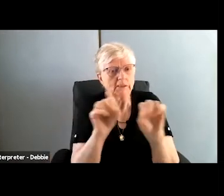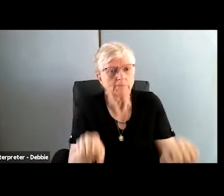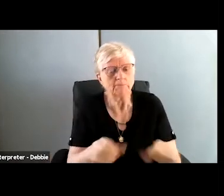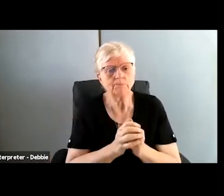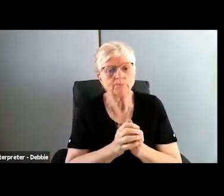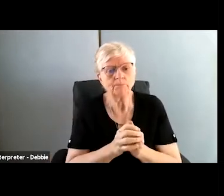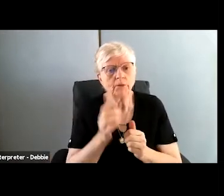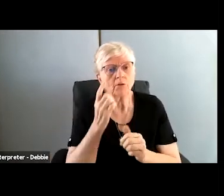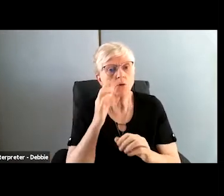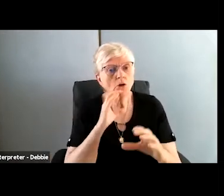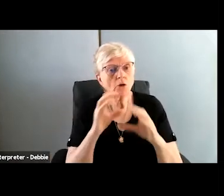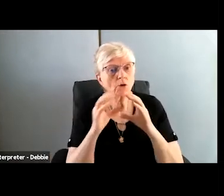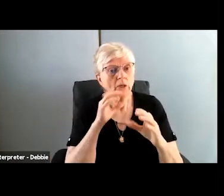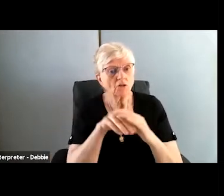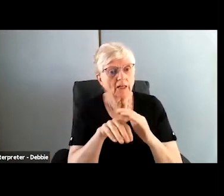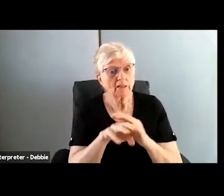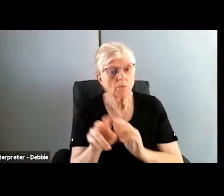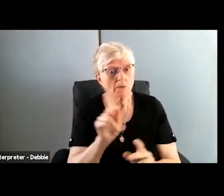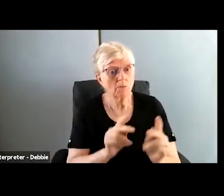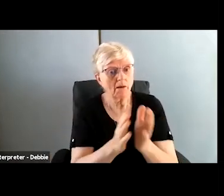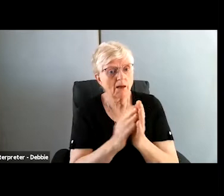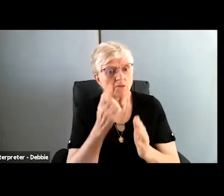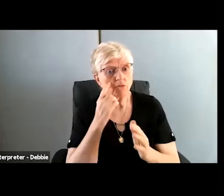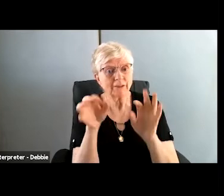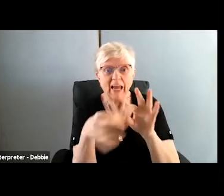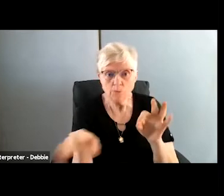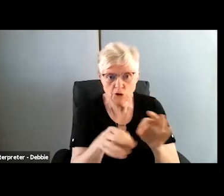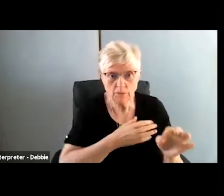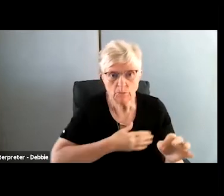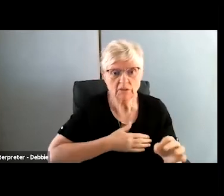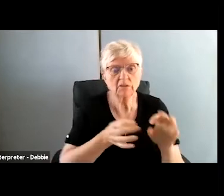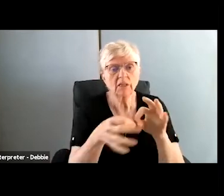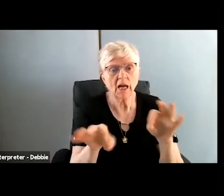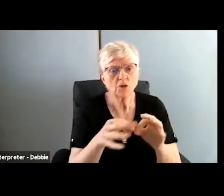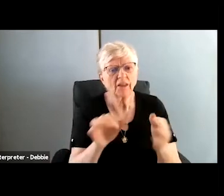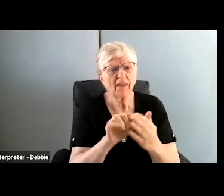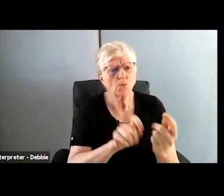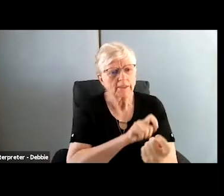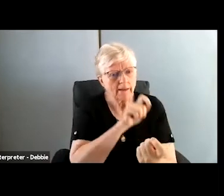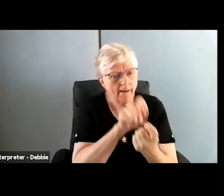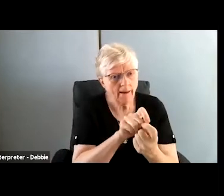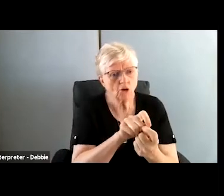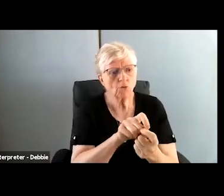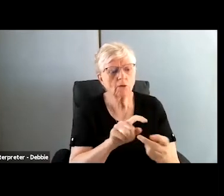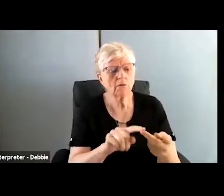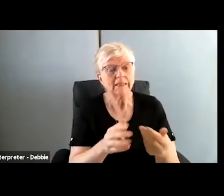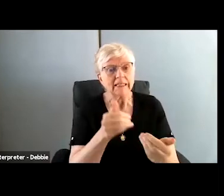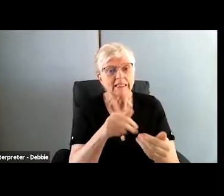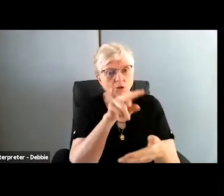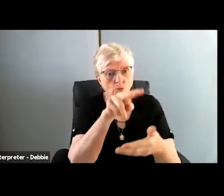FOR COMMUNICATION ACCESSIBILITY, PEOPLE ASKED FOR FOR COMMUNICATION ACCESSIBILITY, PEOPLE ASKED FOR CAPTIONING CAPTIONING THAT WAS ACCURATE, EASILY